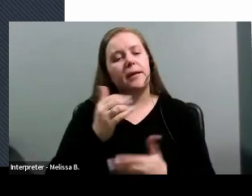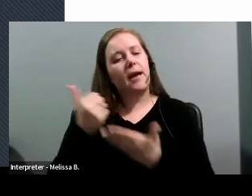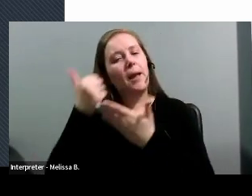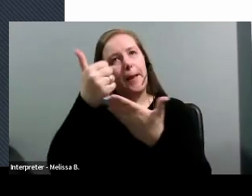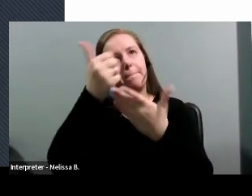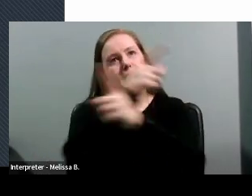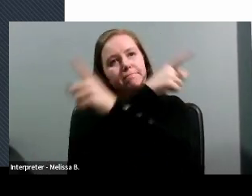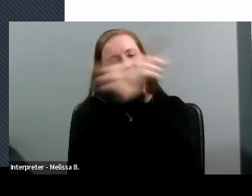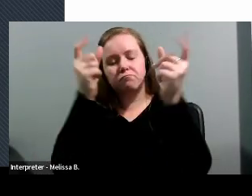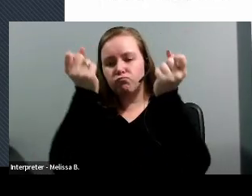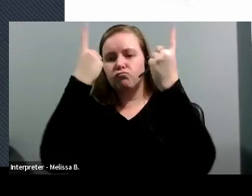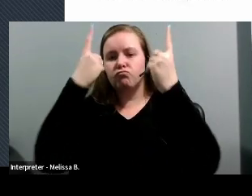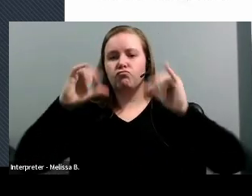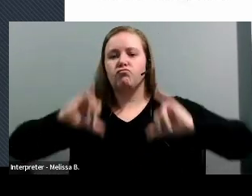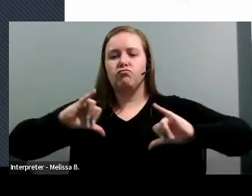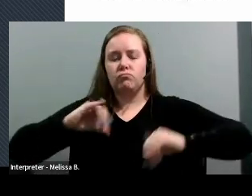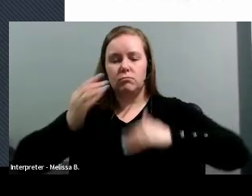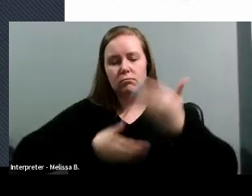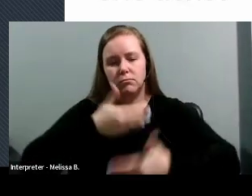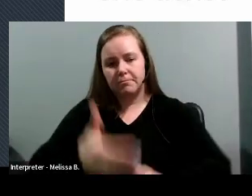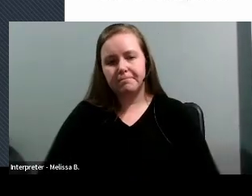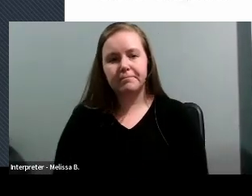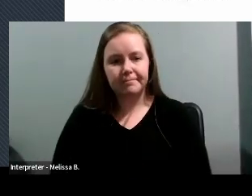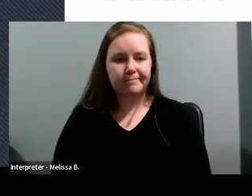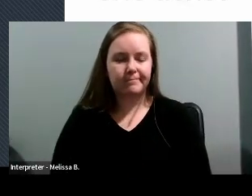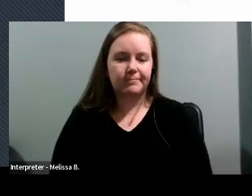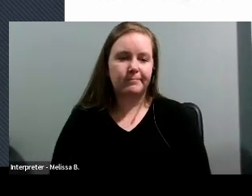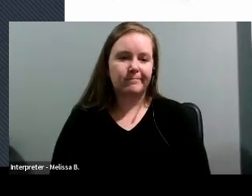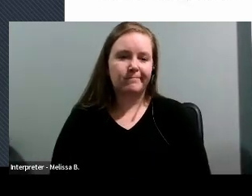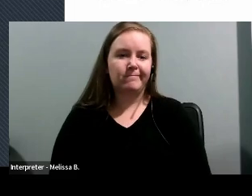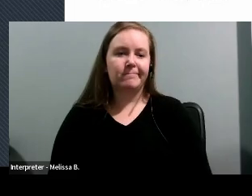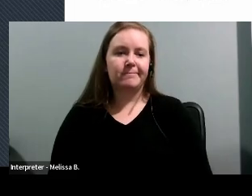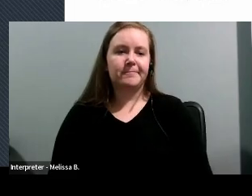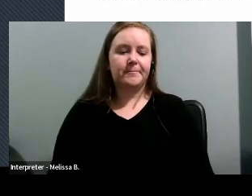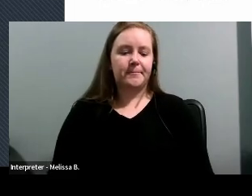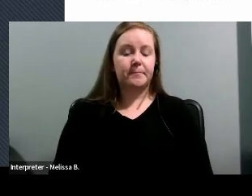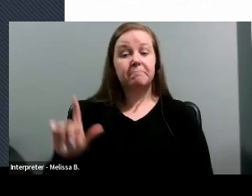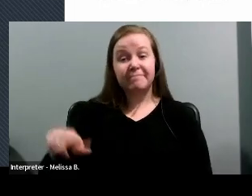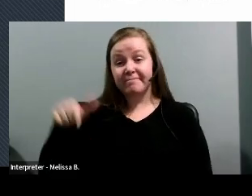Shannon Spencer (she/her): So, yeah. Shannon Spencer (she/her): Okay, next slide. Shannon Spencer (she/her): So I'll just pass it back to Melissa.